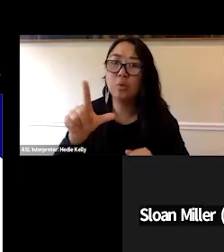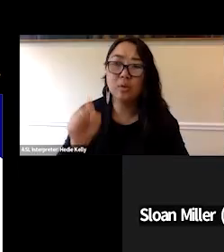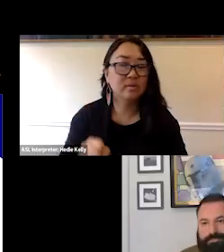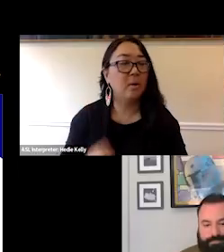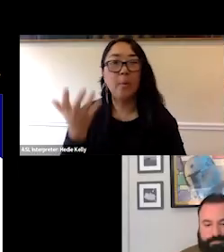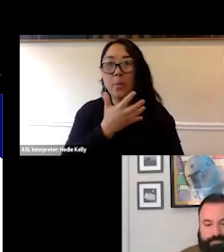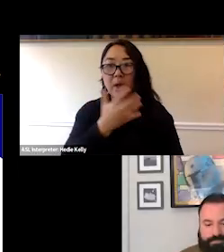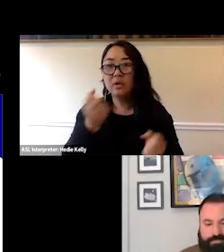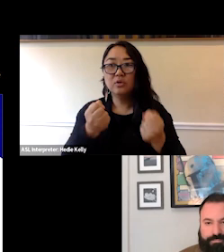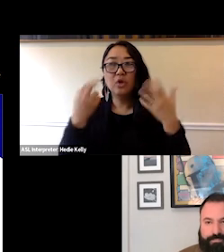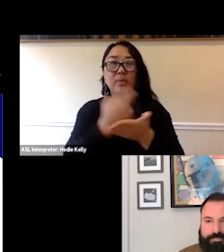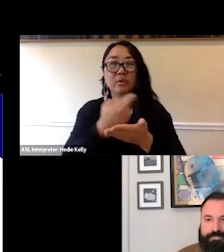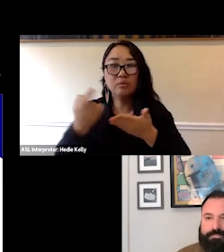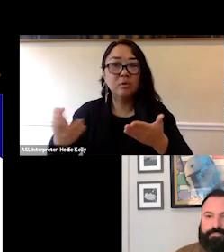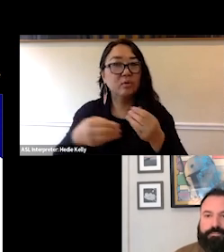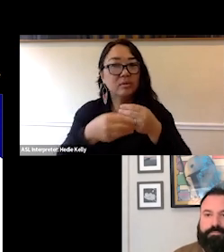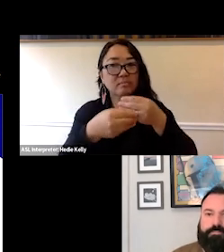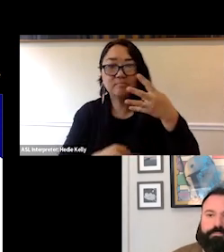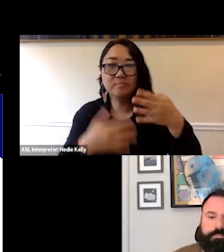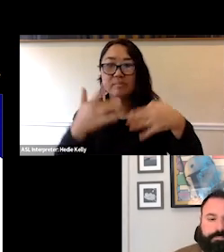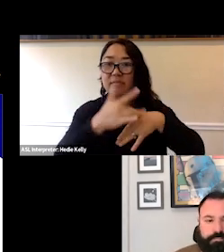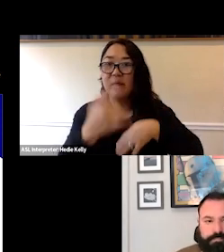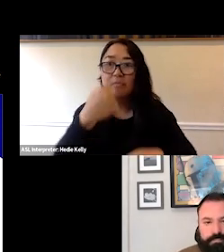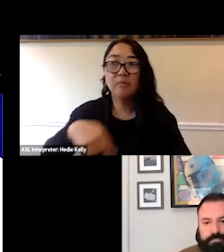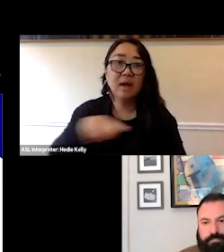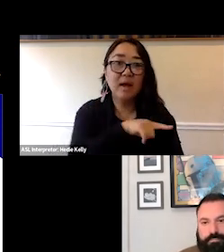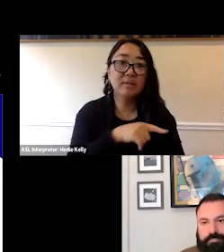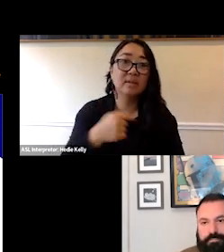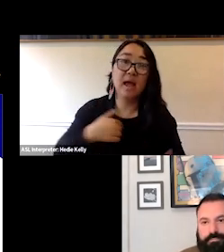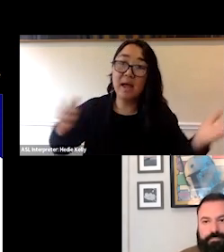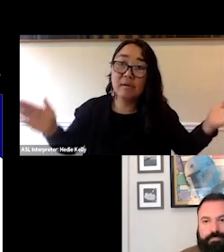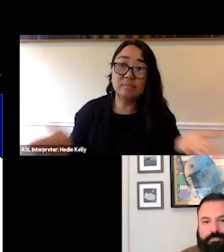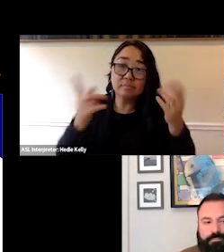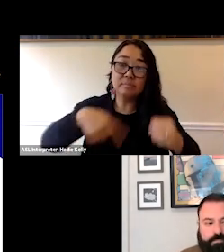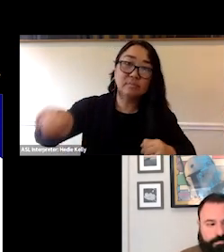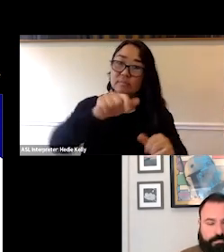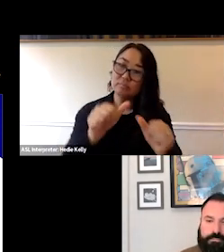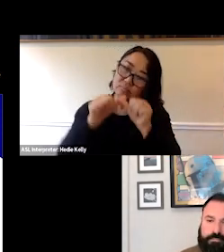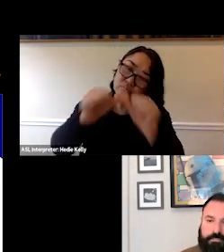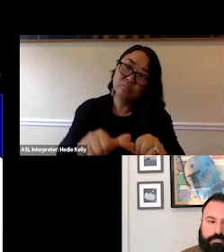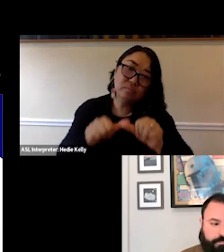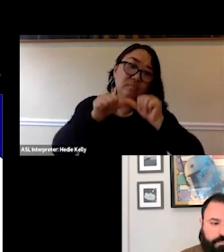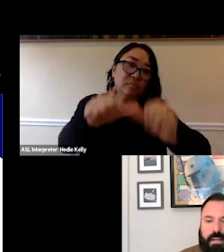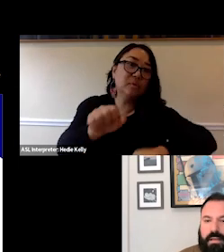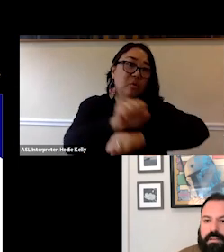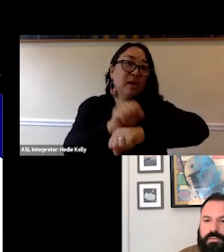and I just encourage us all to be vigilant and to be aware of what we need to do in figuring out the ways that we can achieve it.